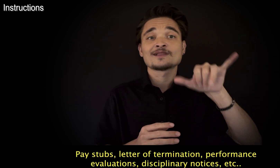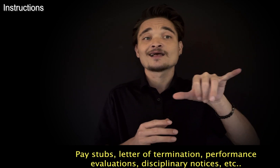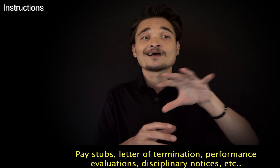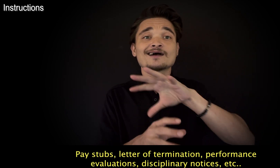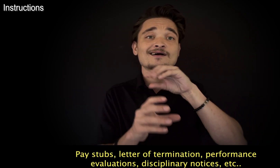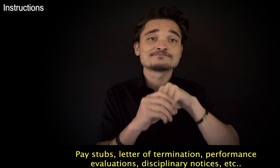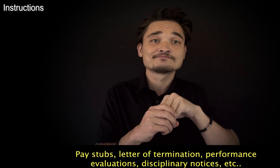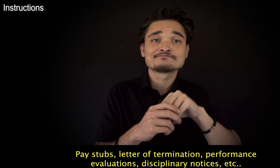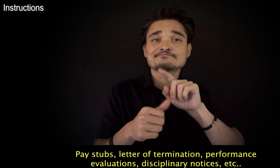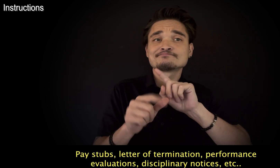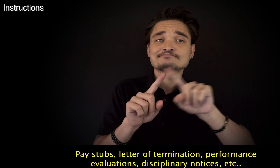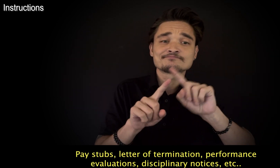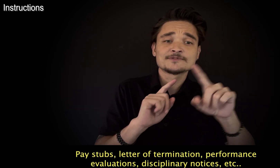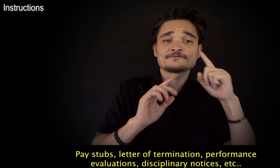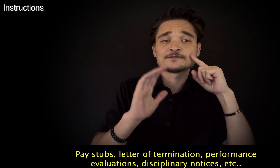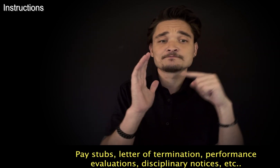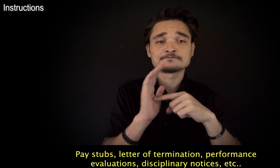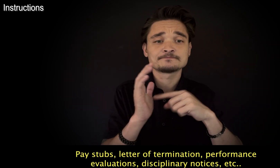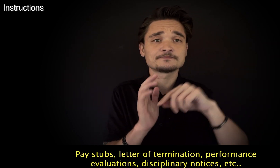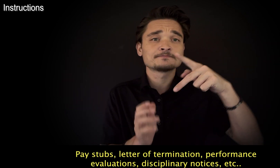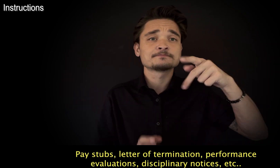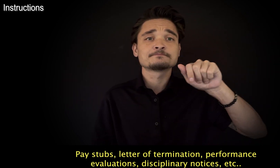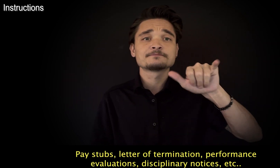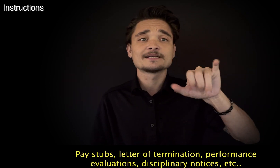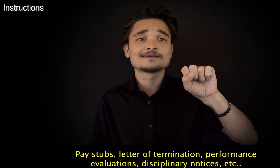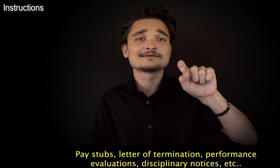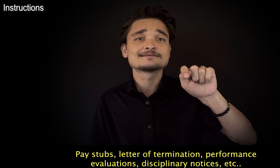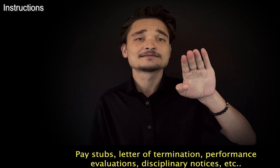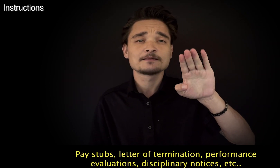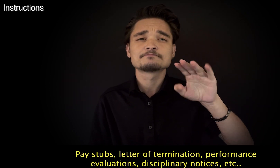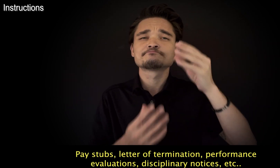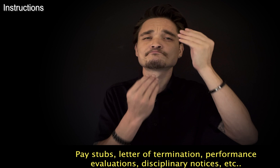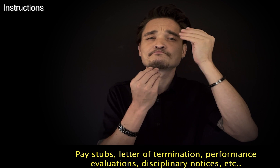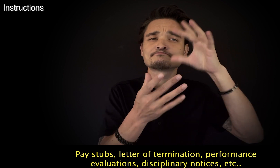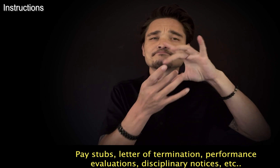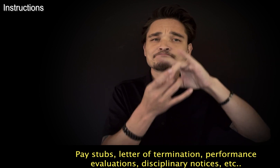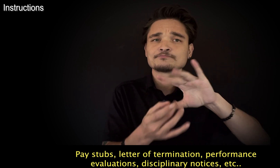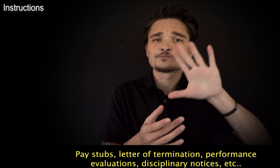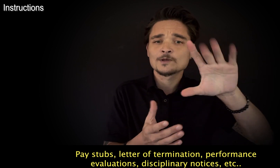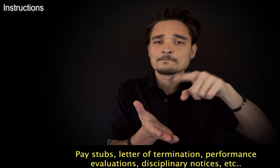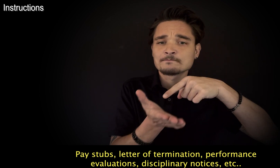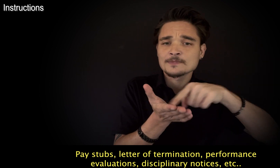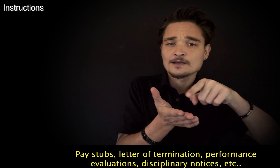Pay stubs, letter of termination, performance evaluations, disciplinary notices, etc..